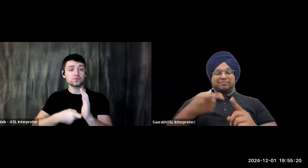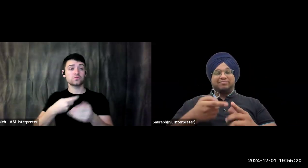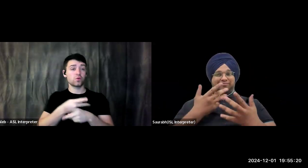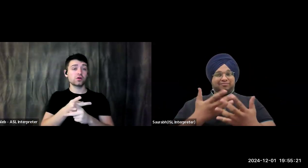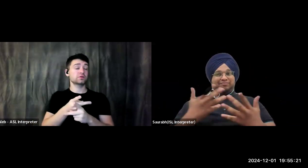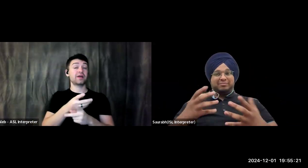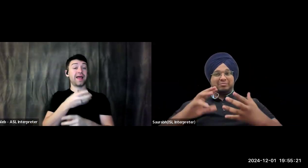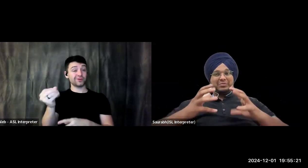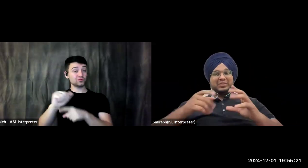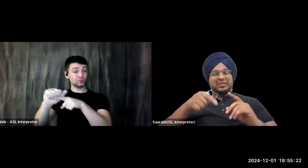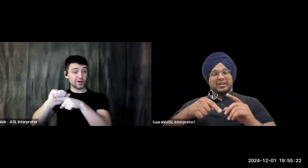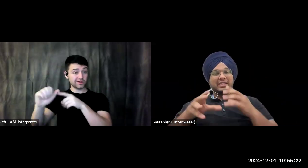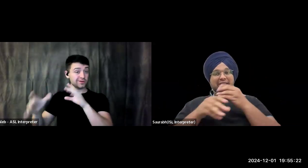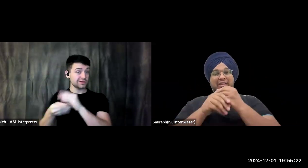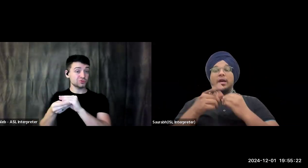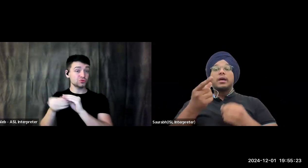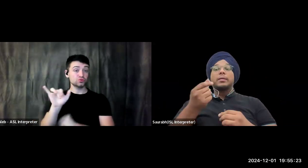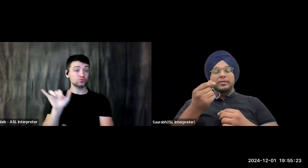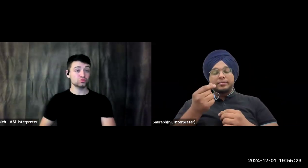Actually, the